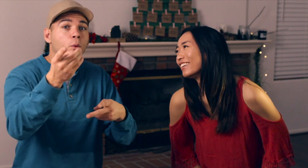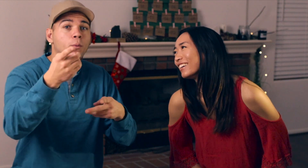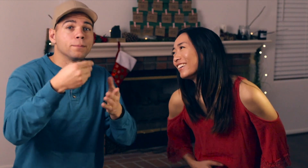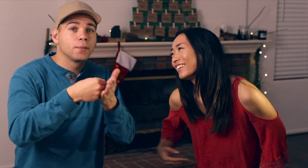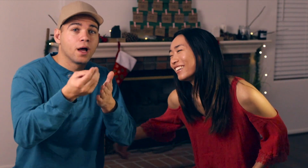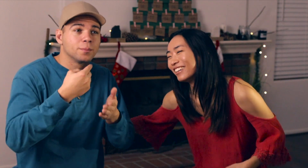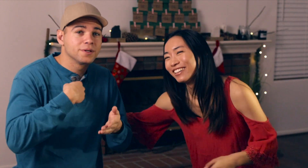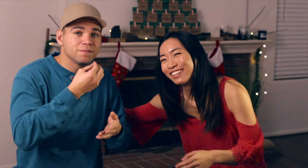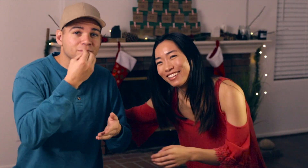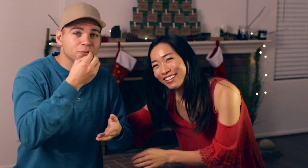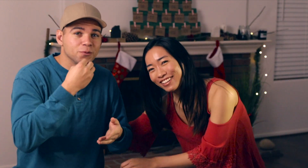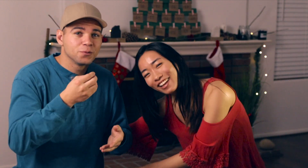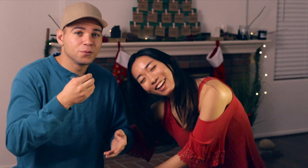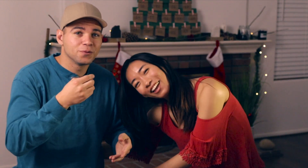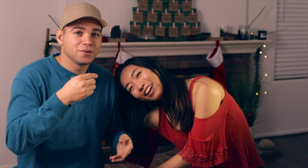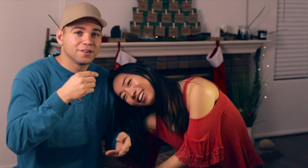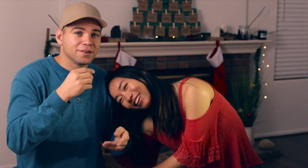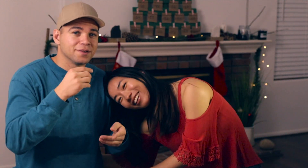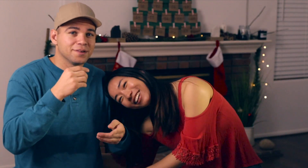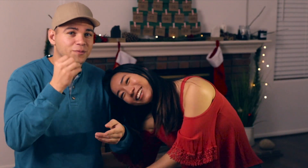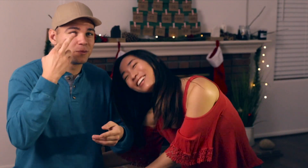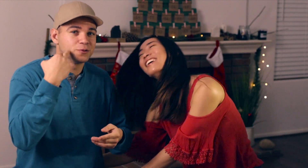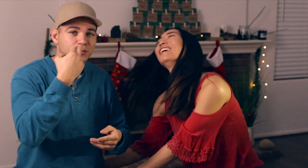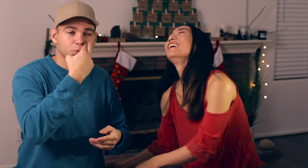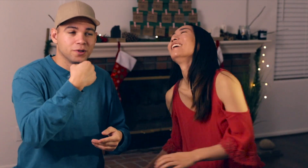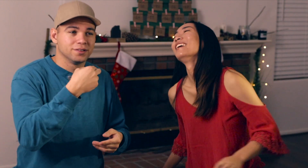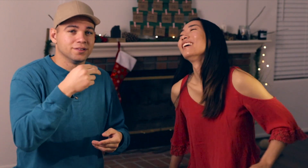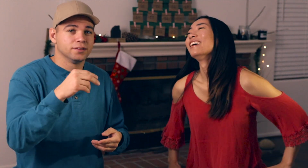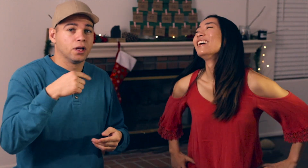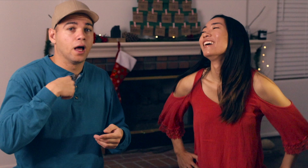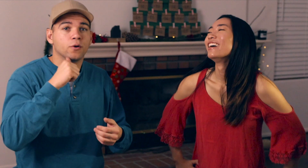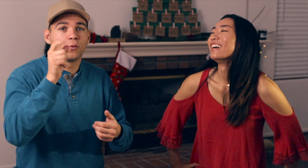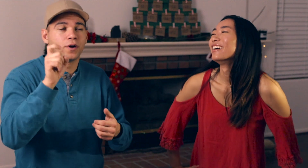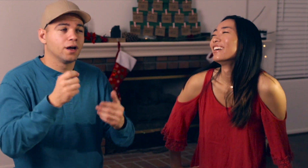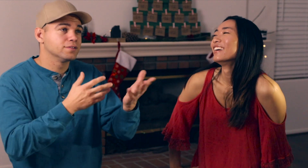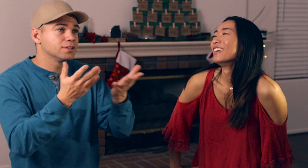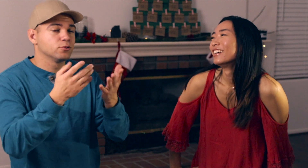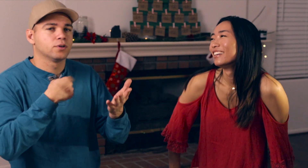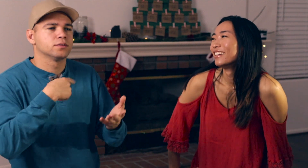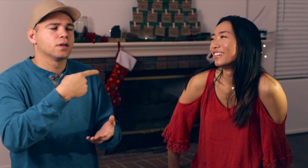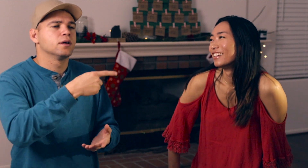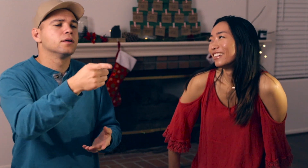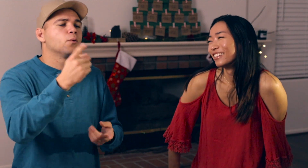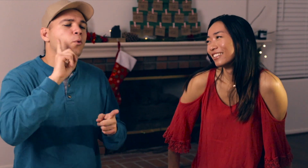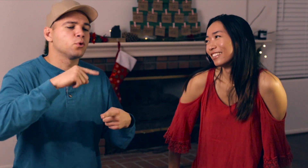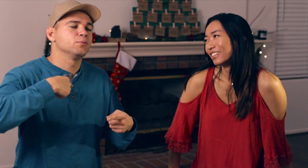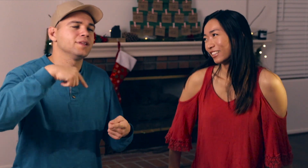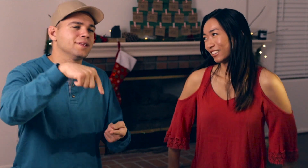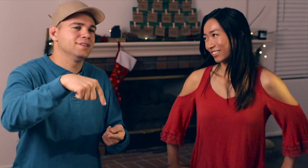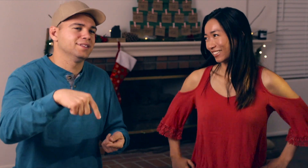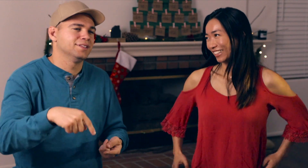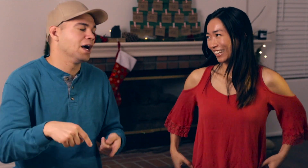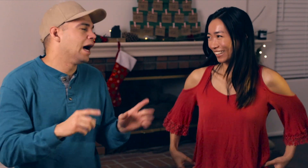Oh! buy me food, at a restaurant I don't have to gesture, I can just ask her to "order me this"